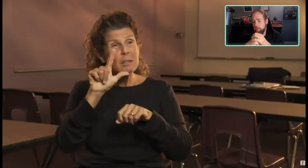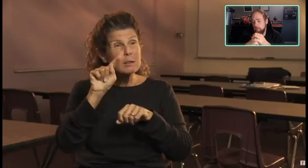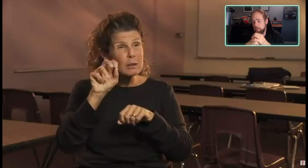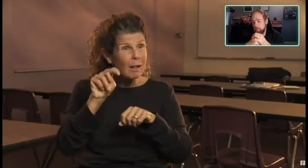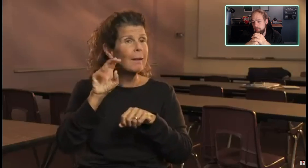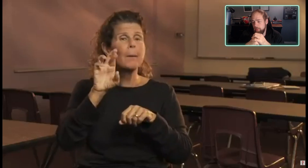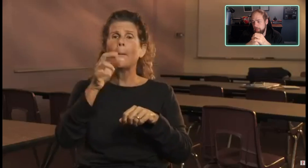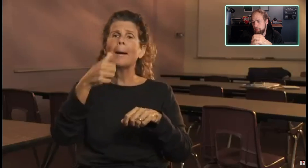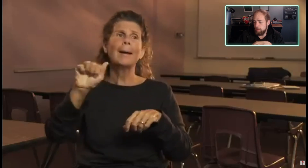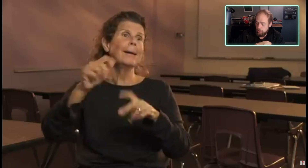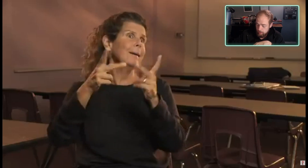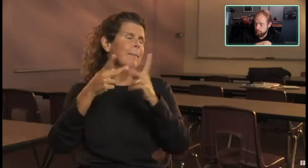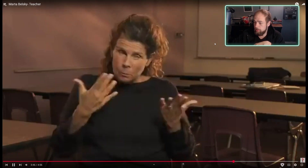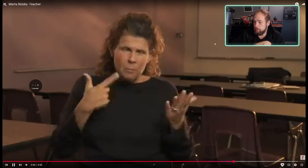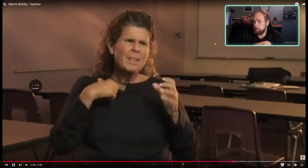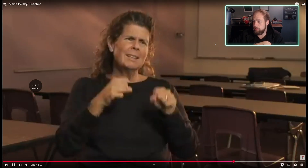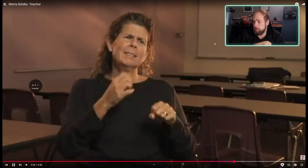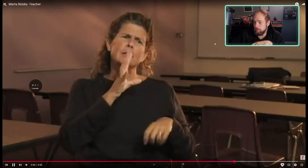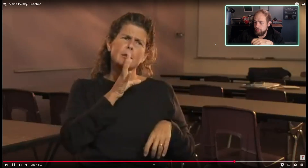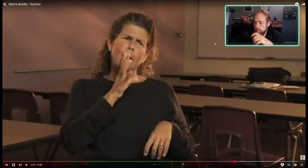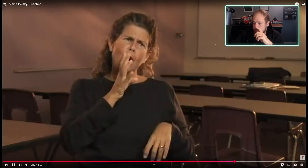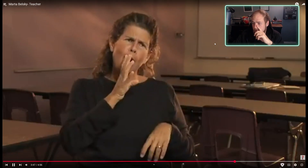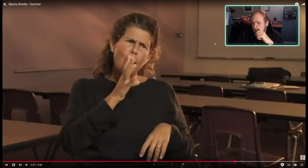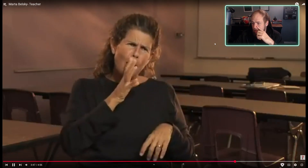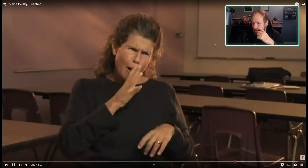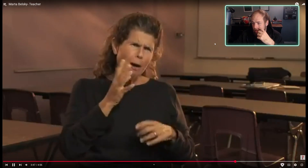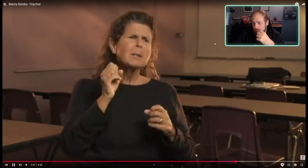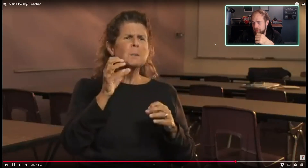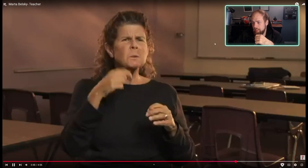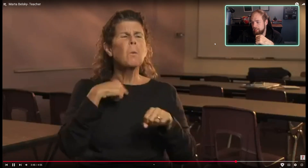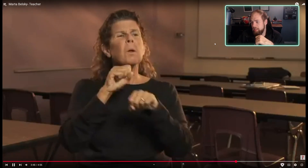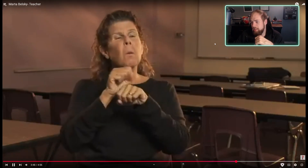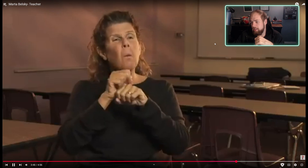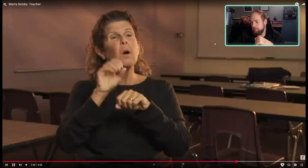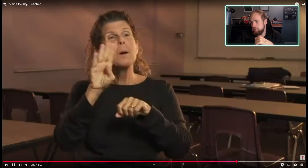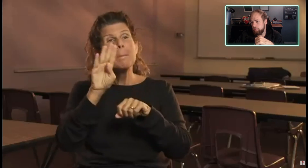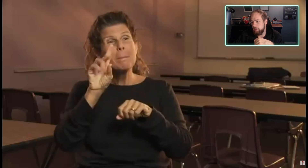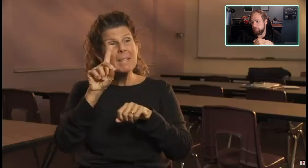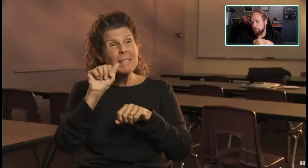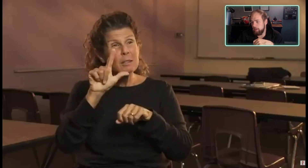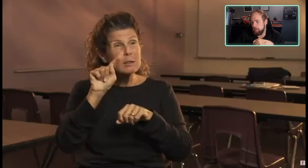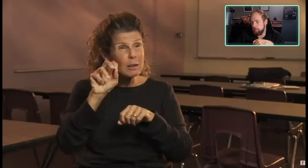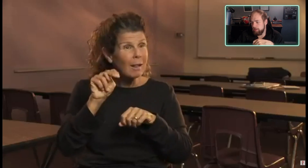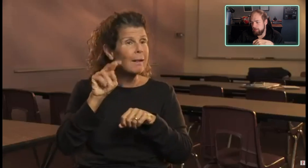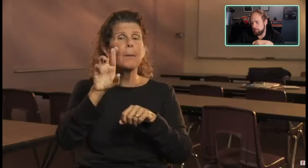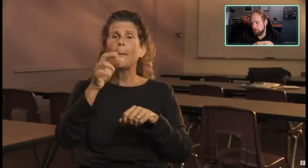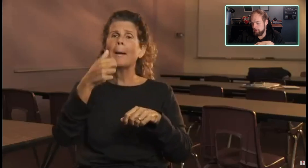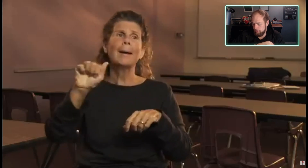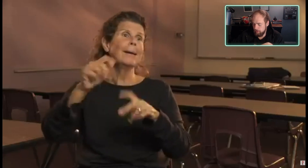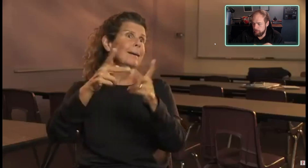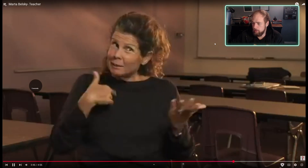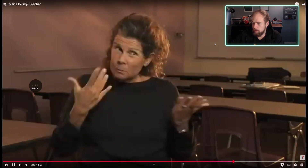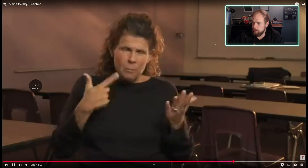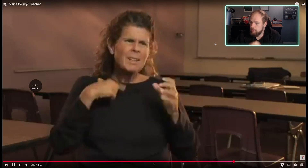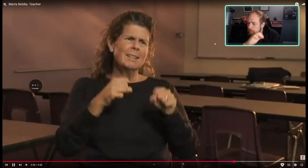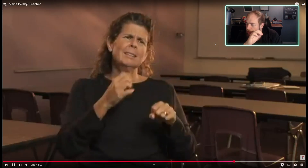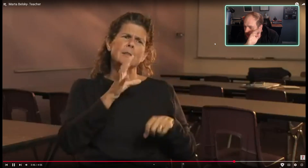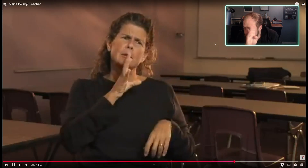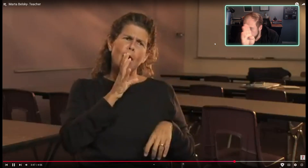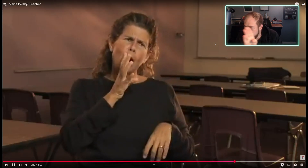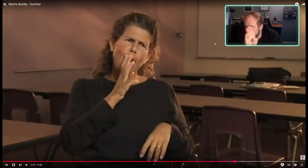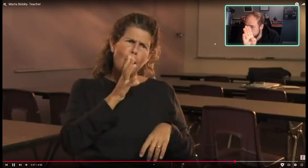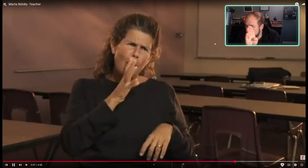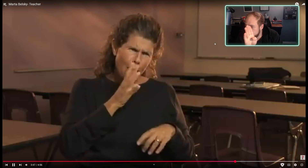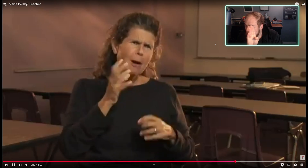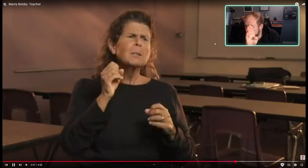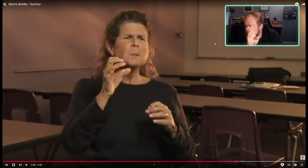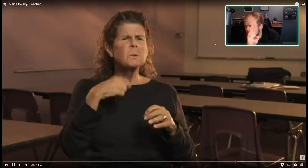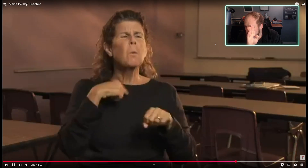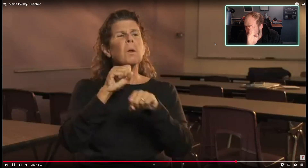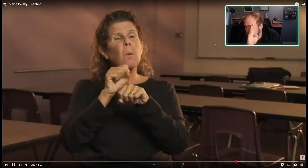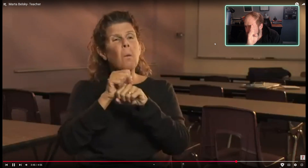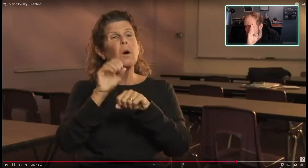can talk still don't know what the store is so when I was working at the bookstore